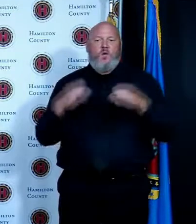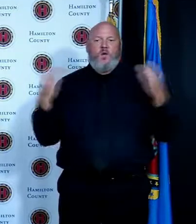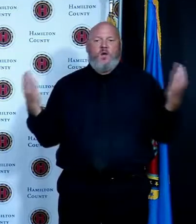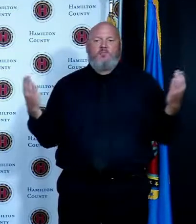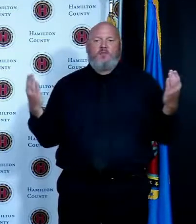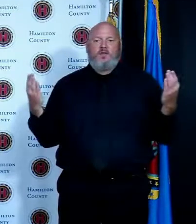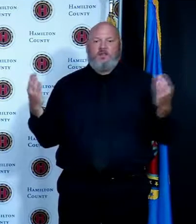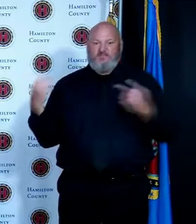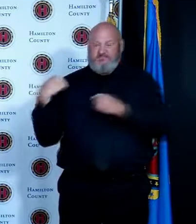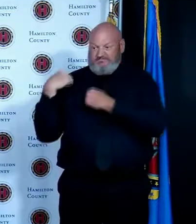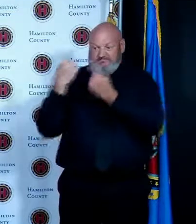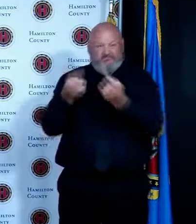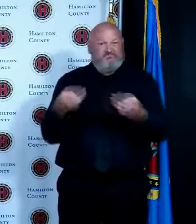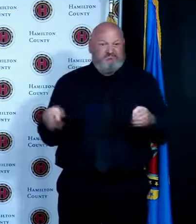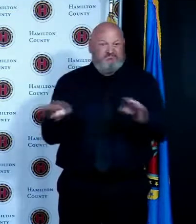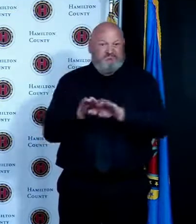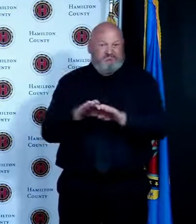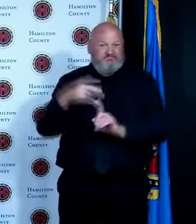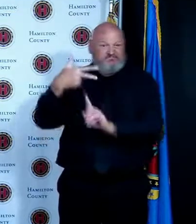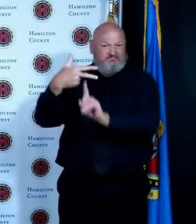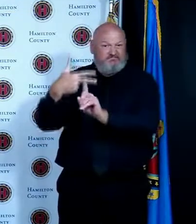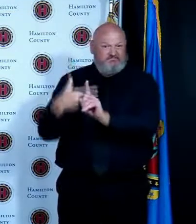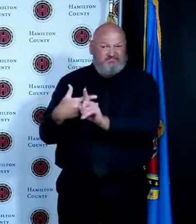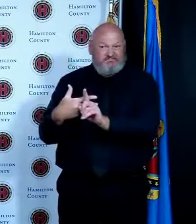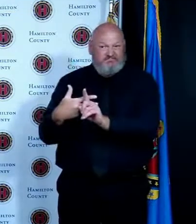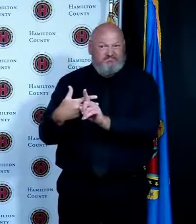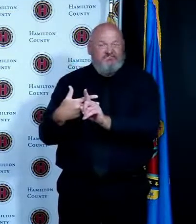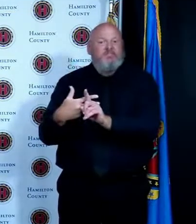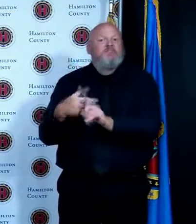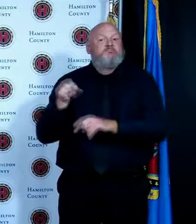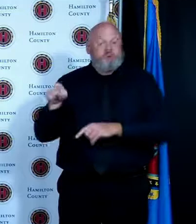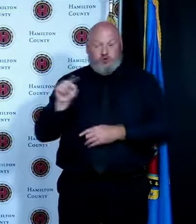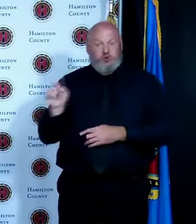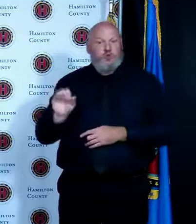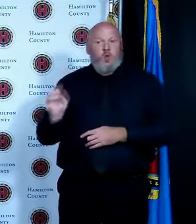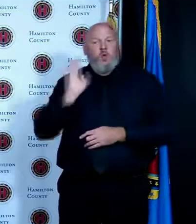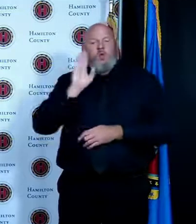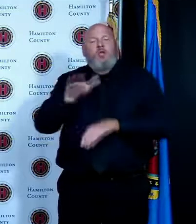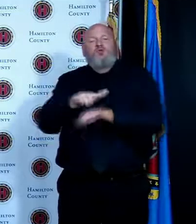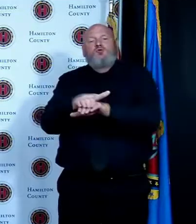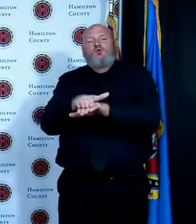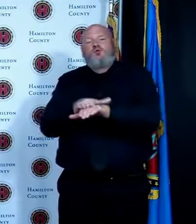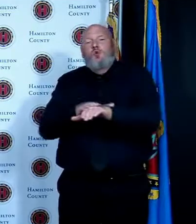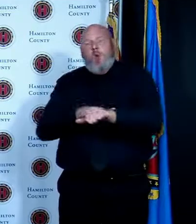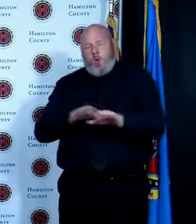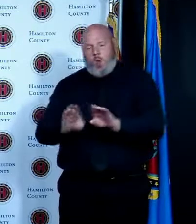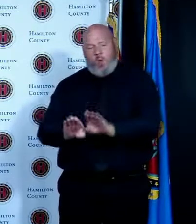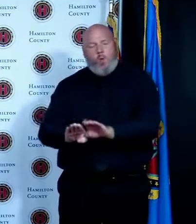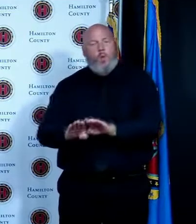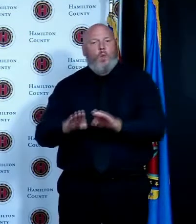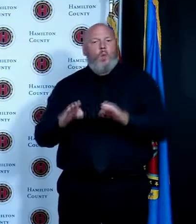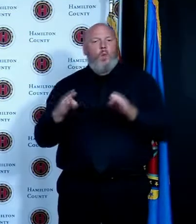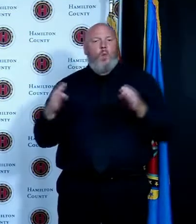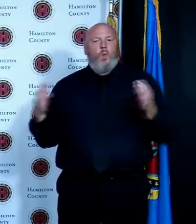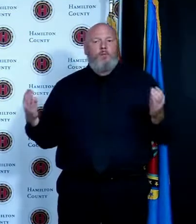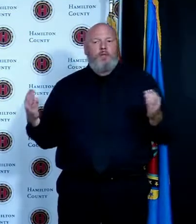following the Governor's guidelines to safely restart Ohio we have the America's number one zoo right here in Hamilton County